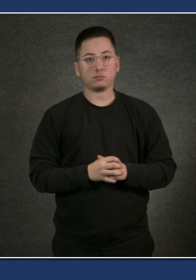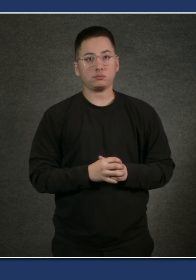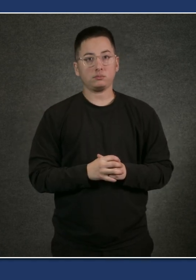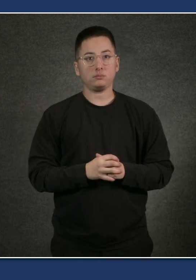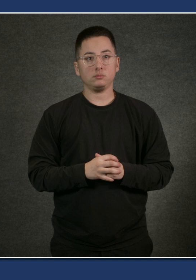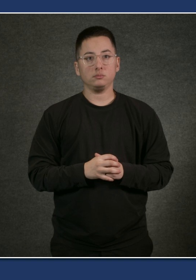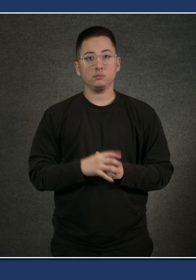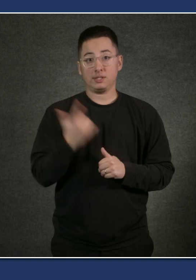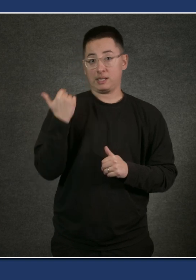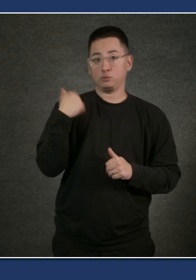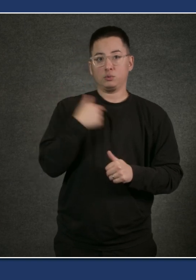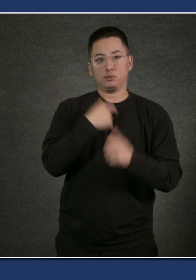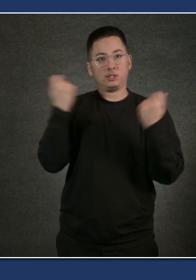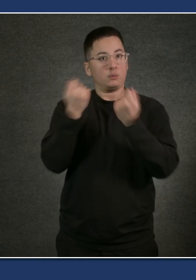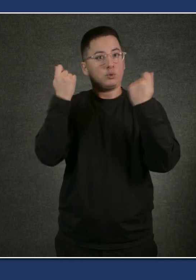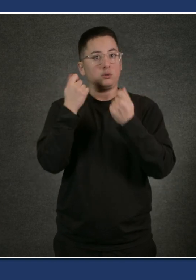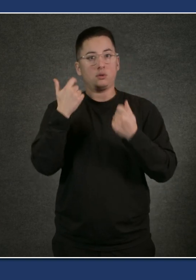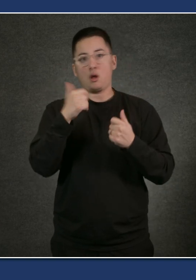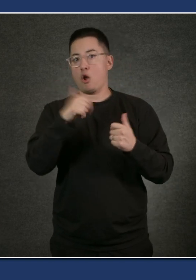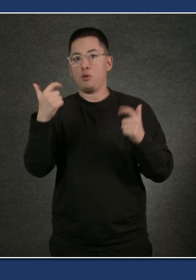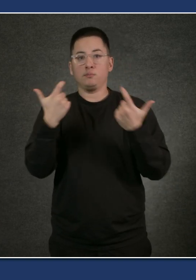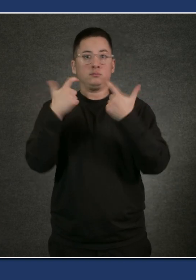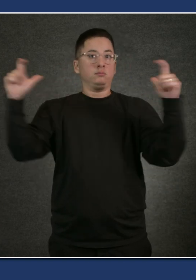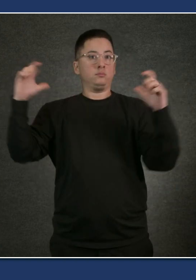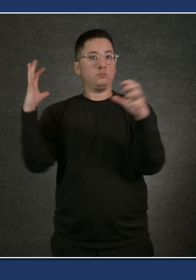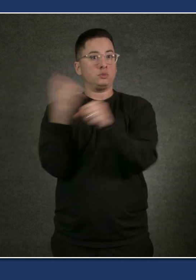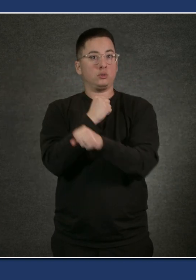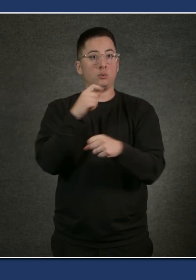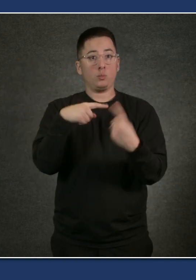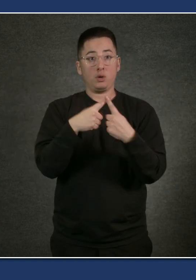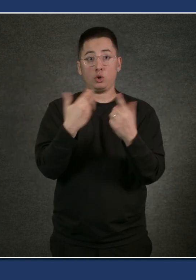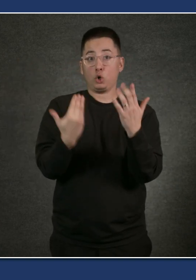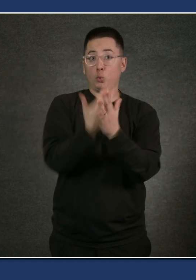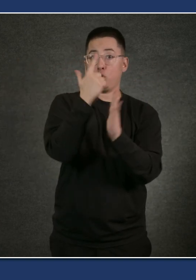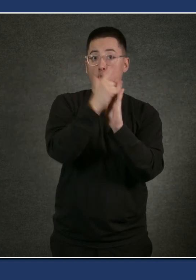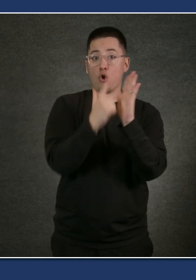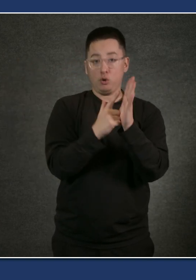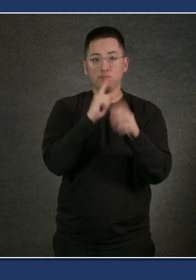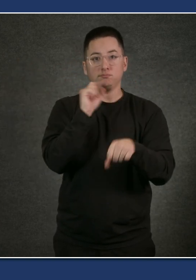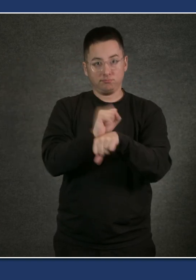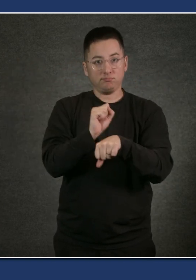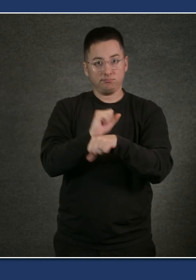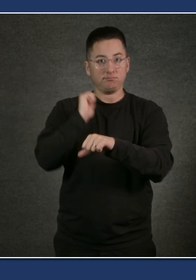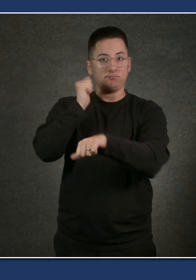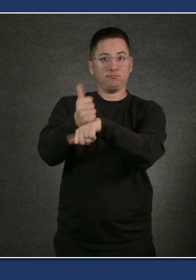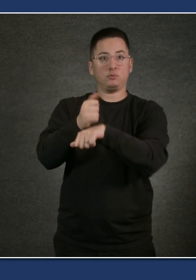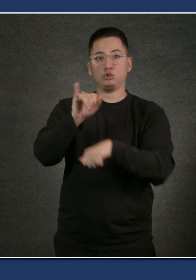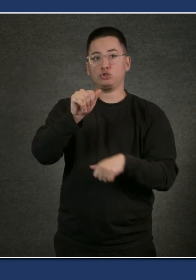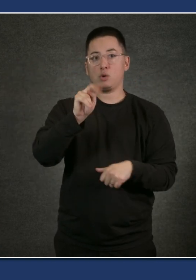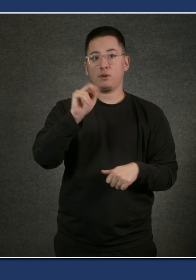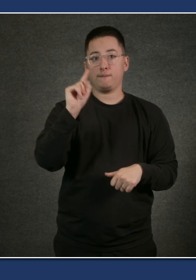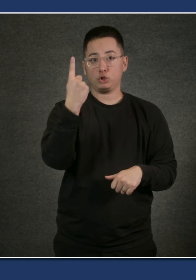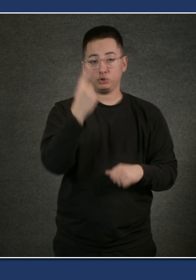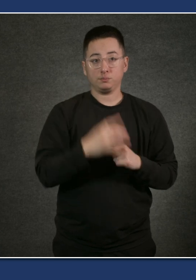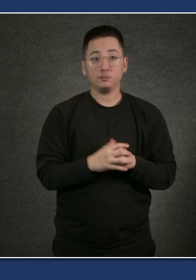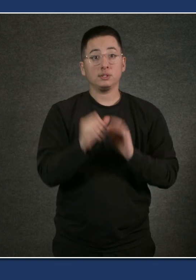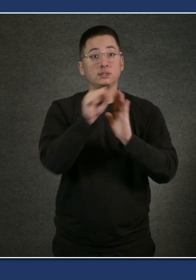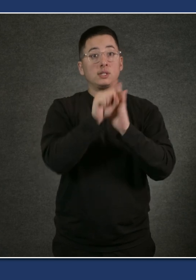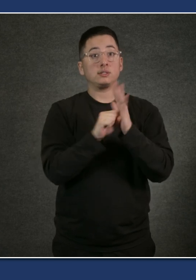And it's a law that just took effect on January 1, that all state health plans can no longer impose copays